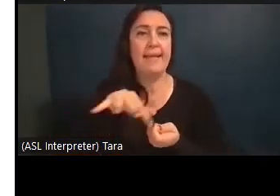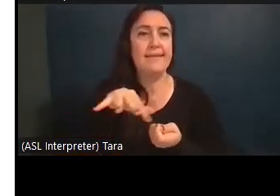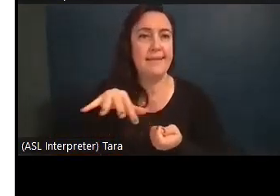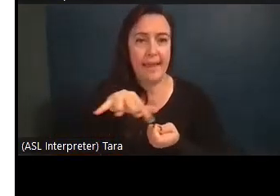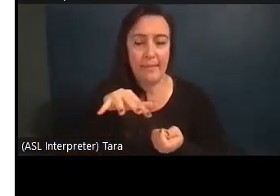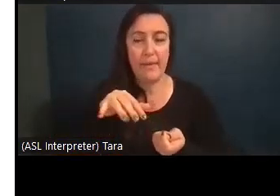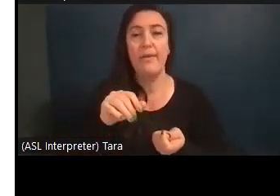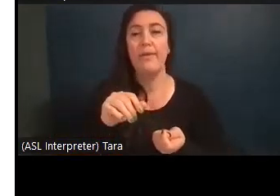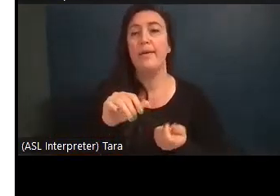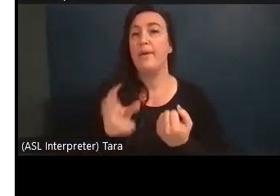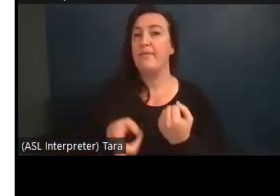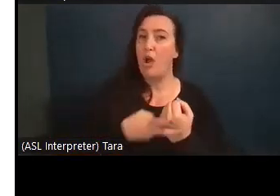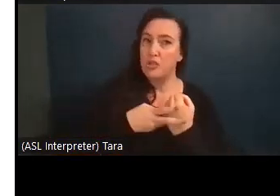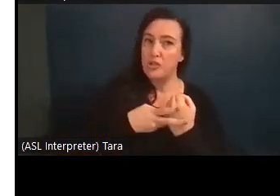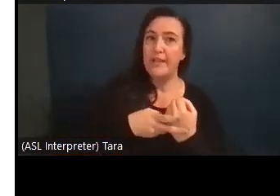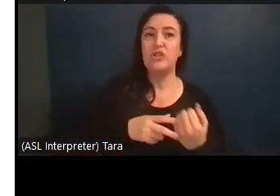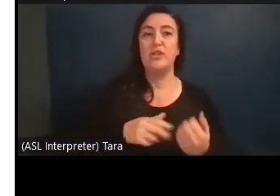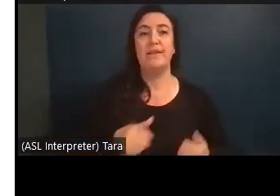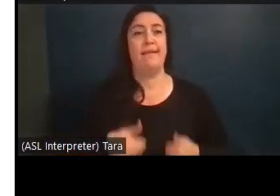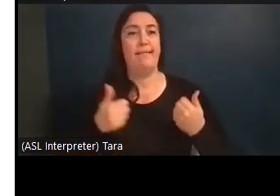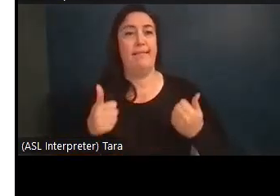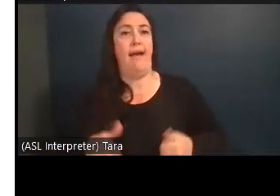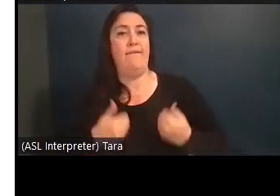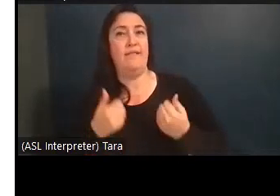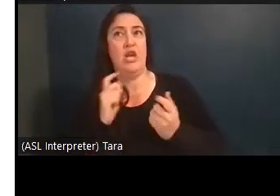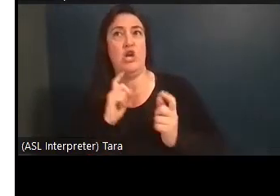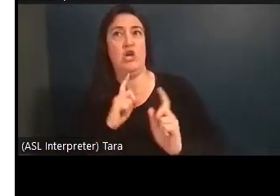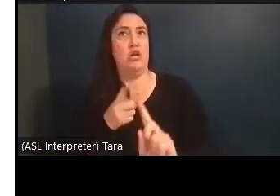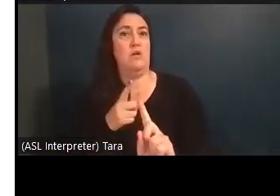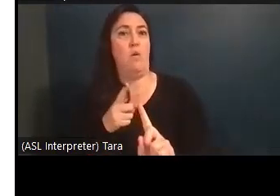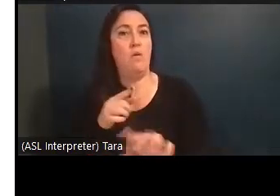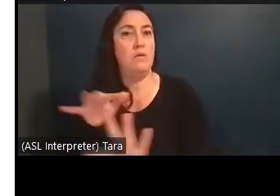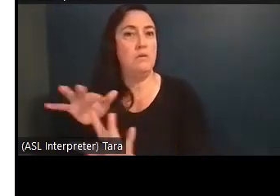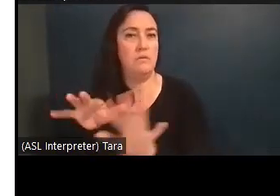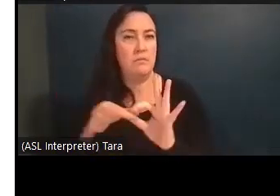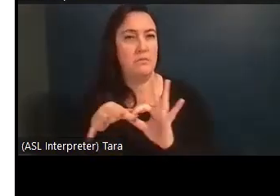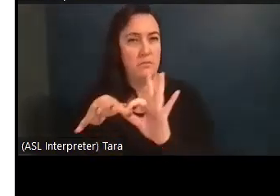livelihood goals. The simplified adaptive management approach that the